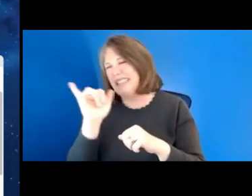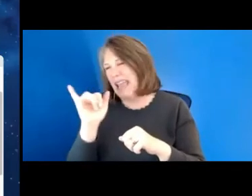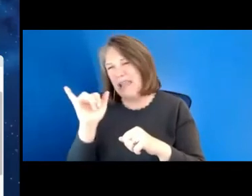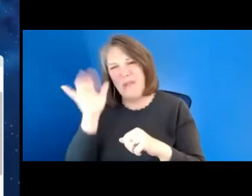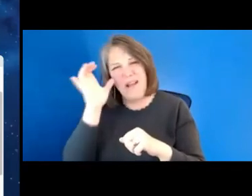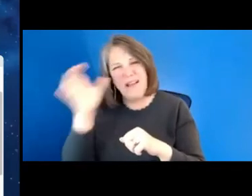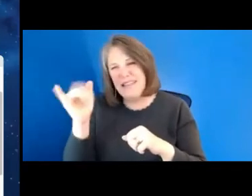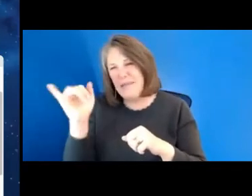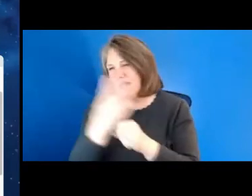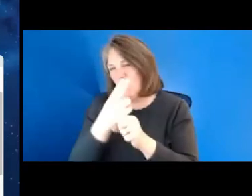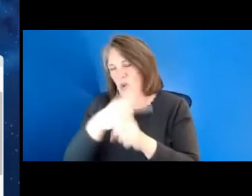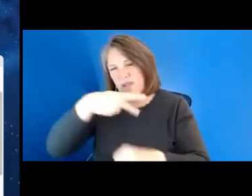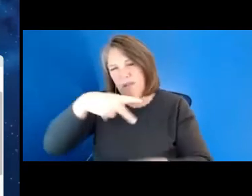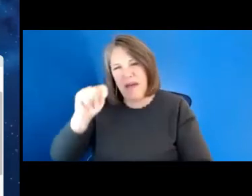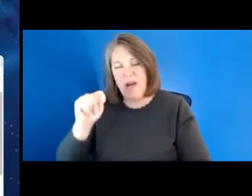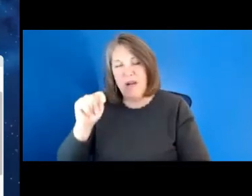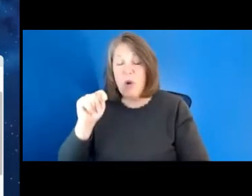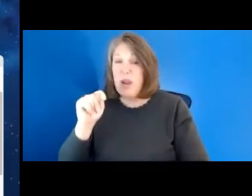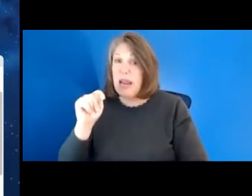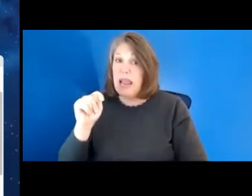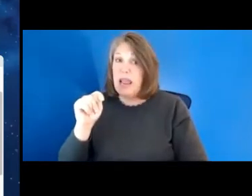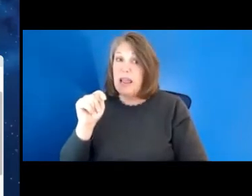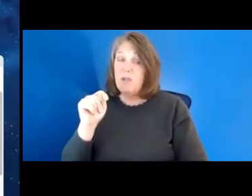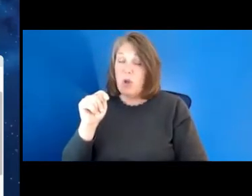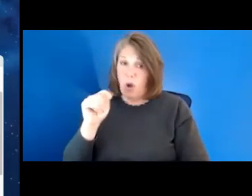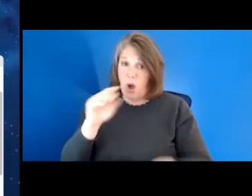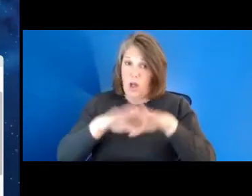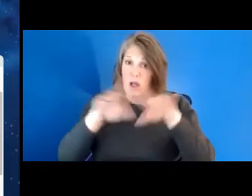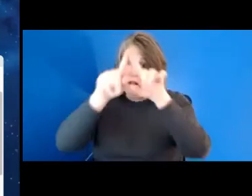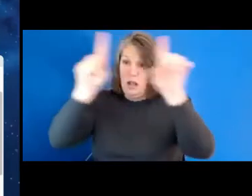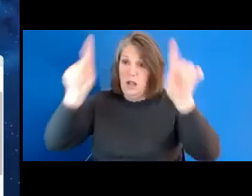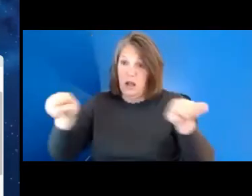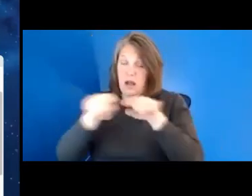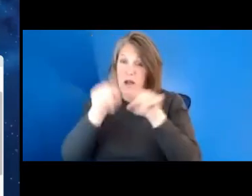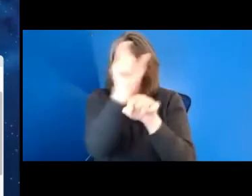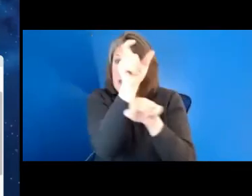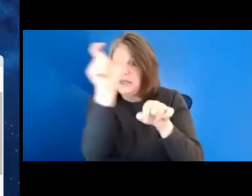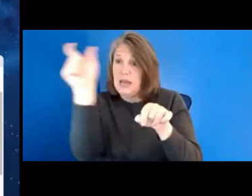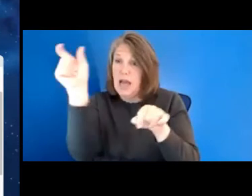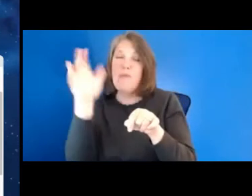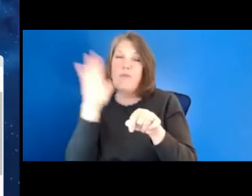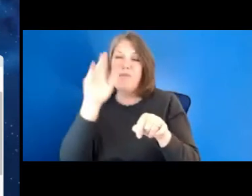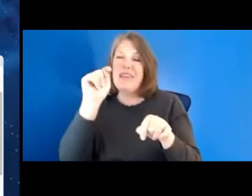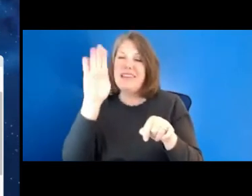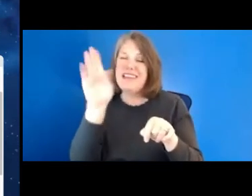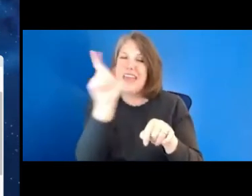17:22:17 That would sit as a tab on your top where you're various webpages are. When you